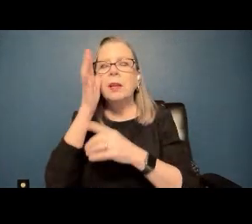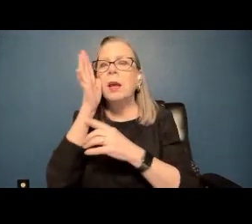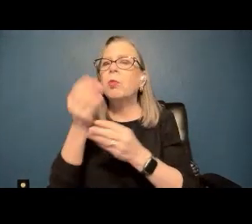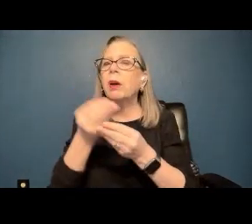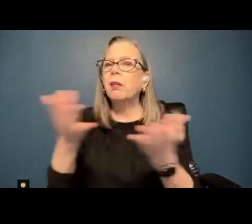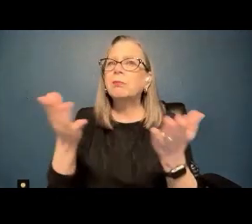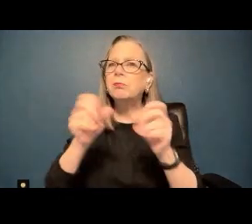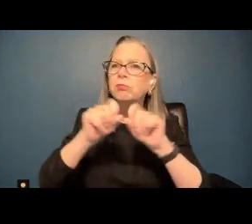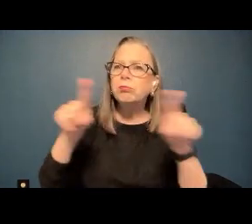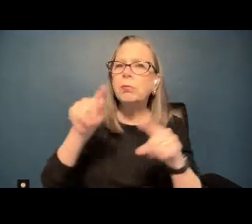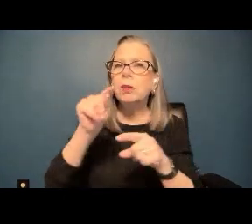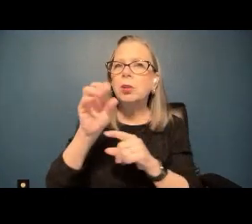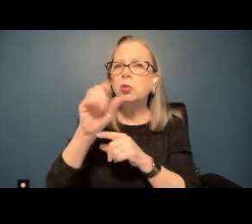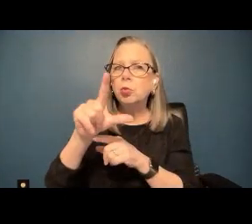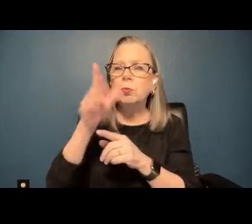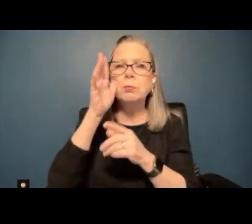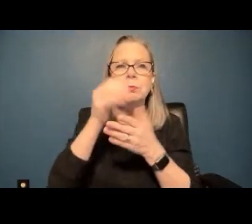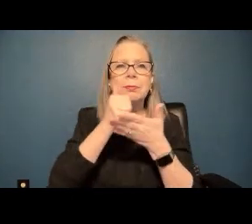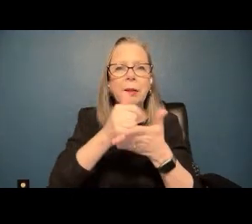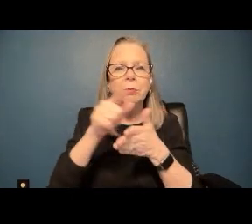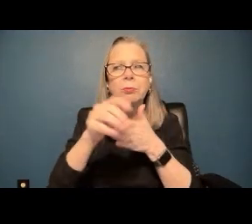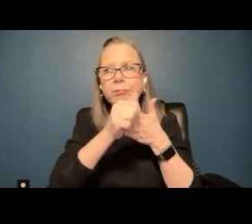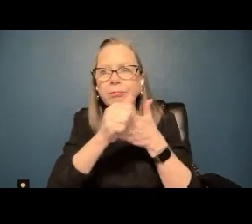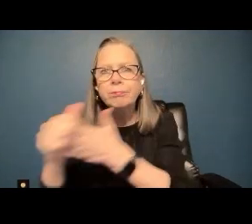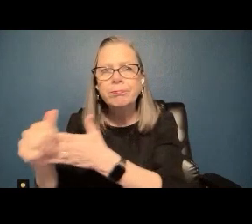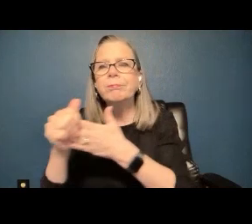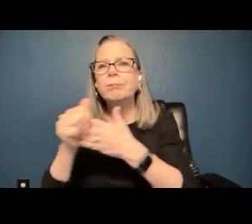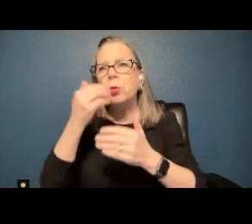guide you and your partners through the process that we're focusing on today.